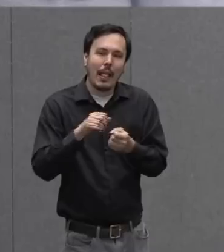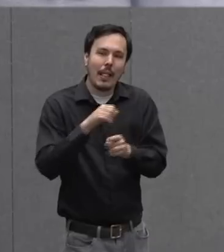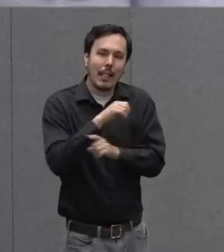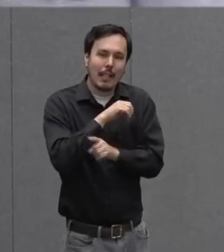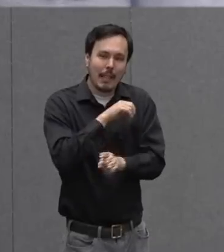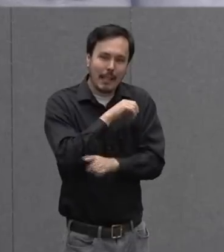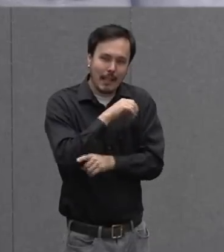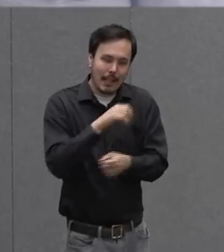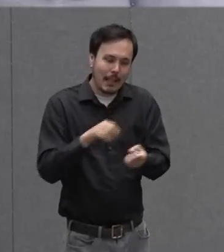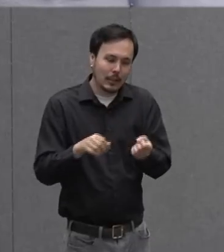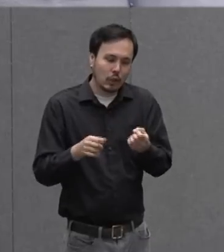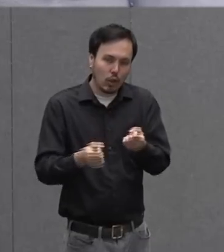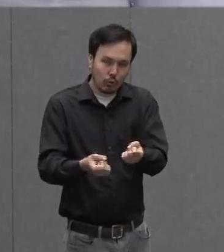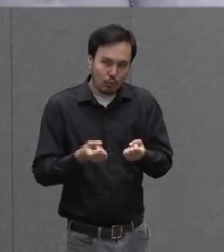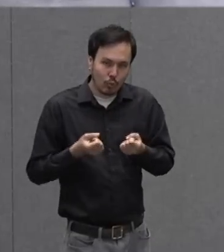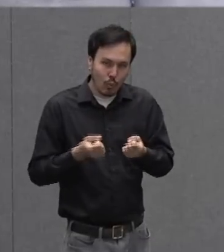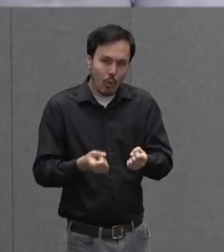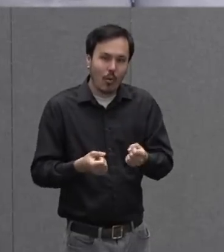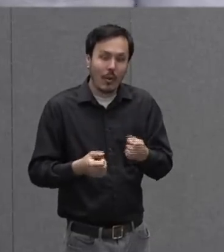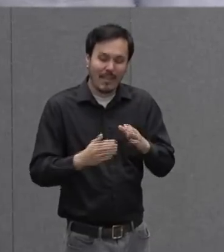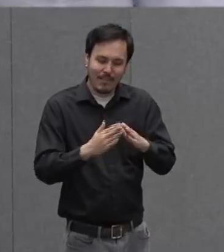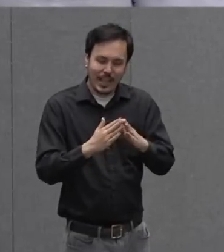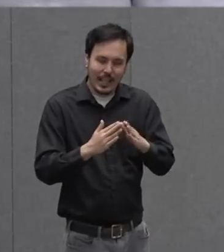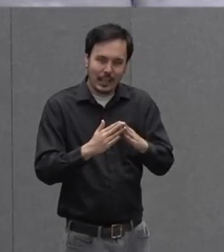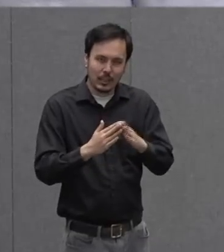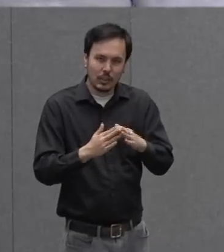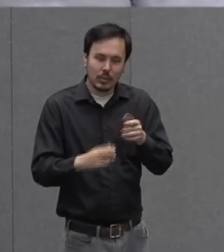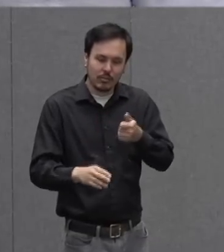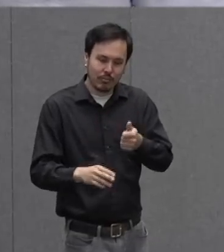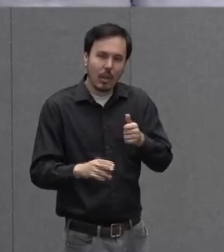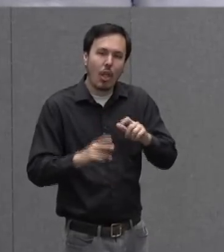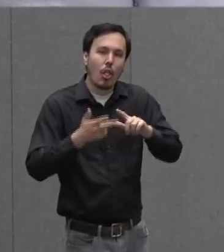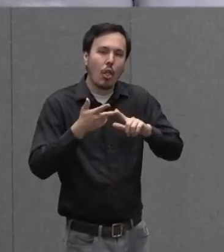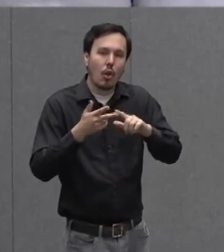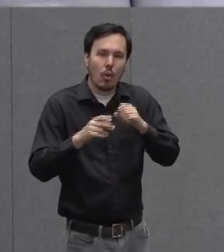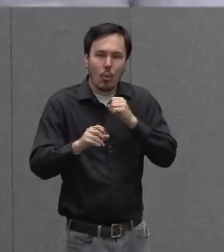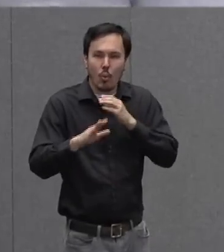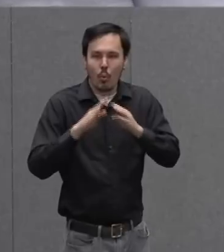there lived a third treat warrior. They called her Scissors